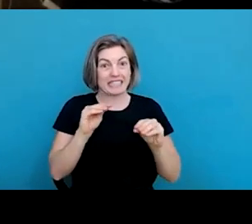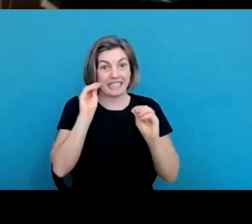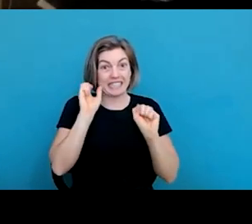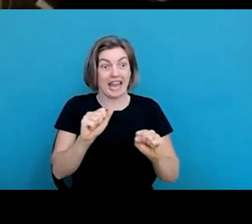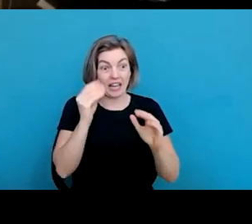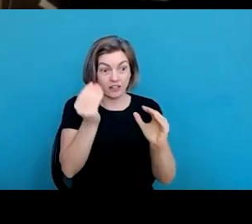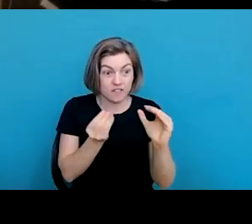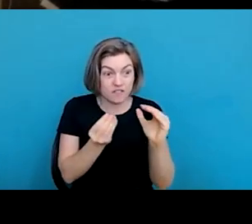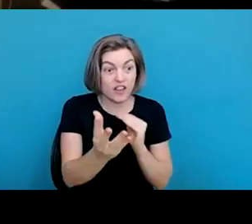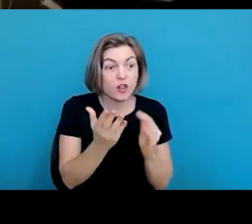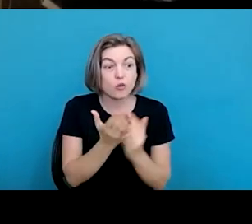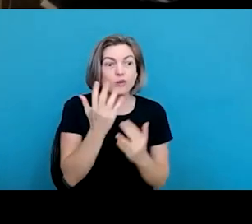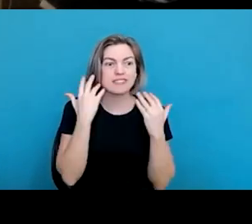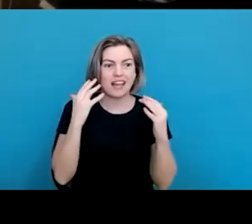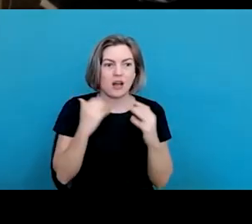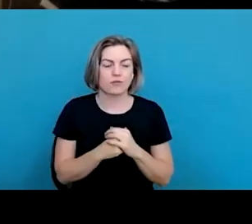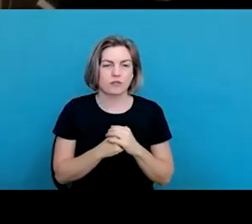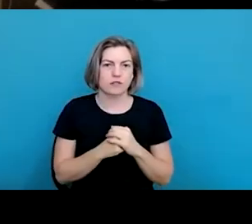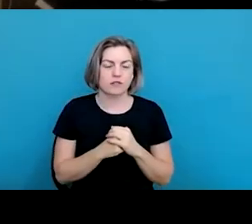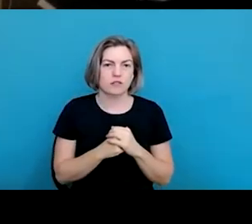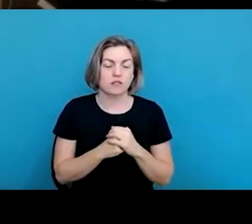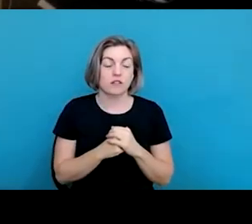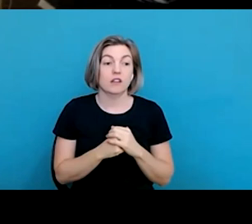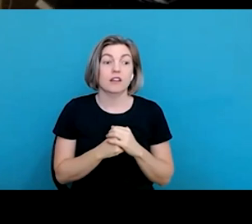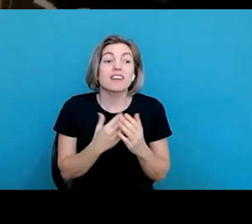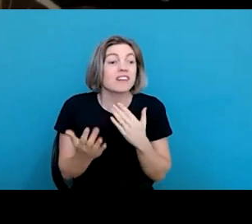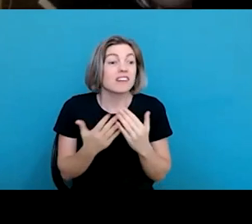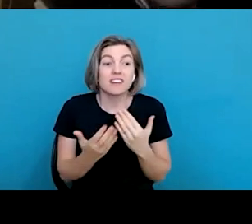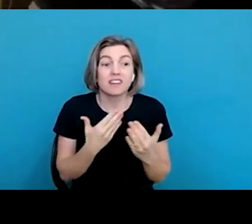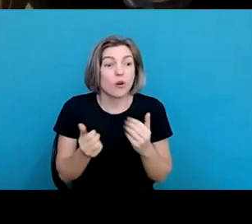and immersive ways, even without the headsets.